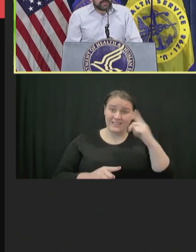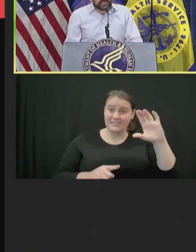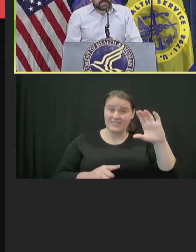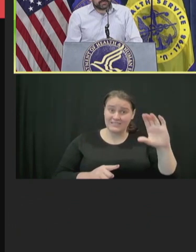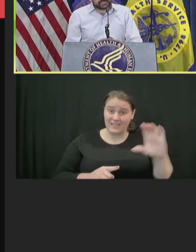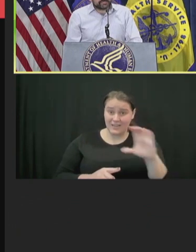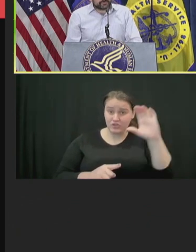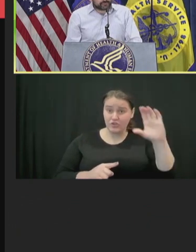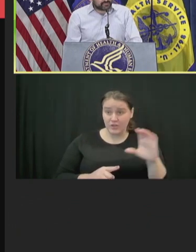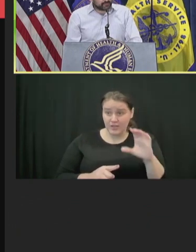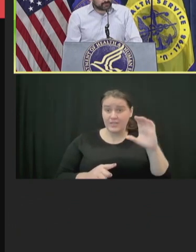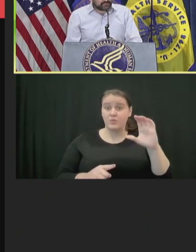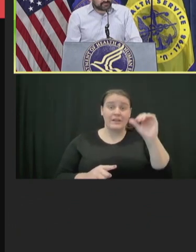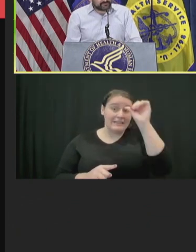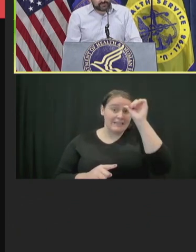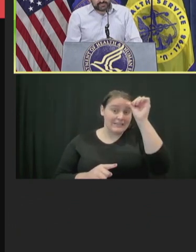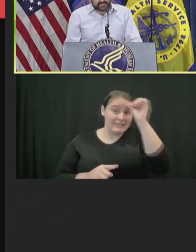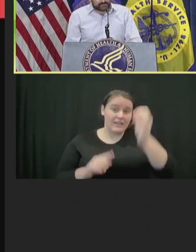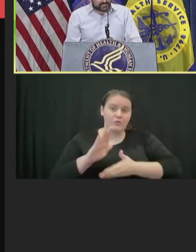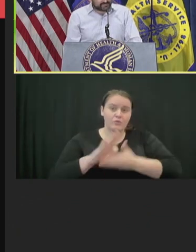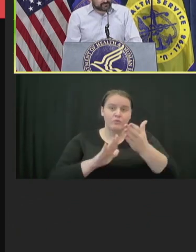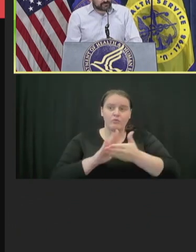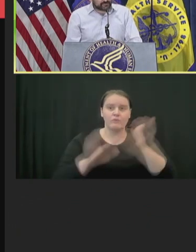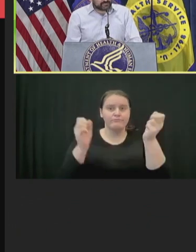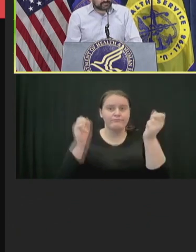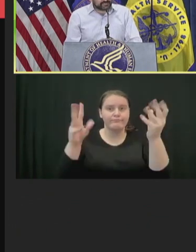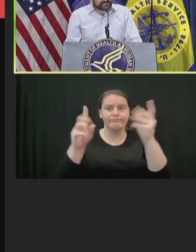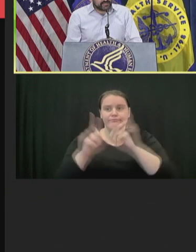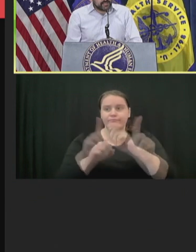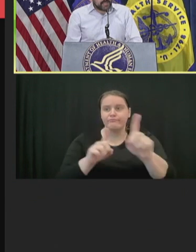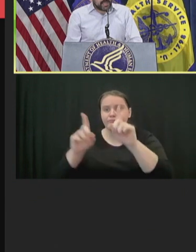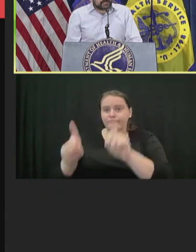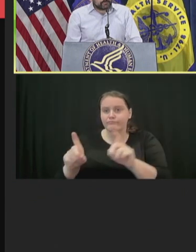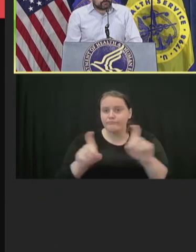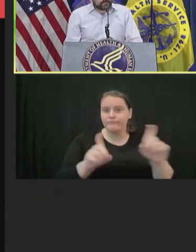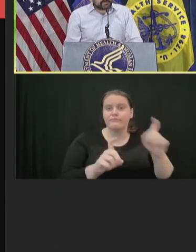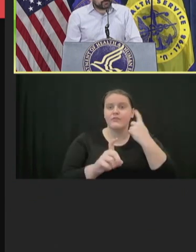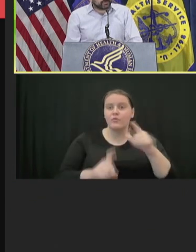And this is a truly global endeavor taking place on all continents. And most importantly,